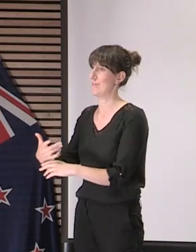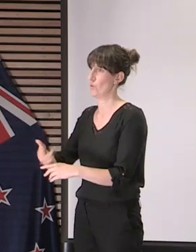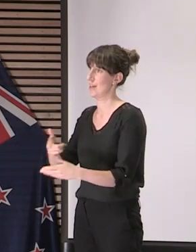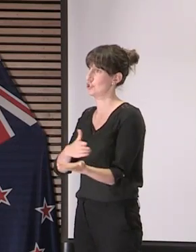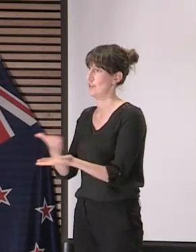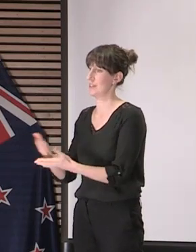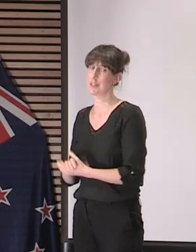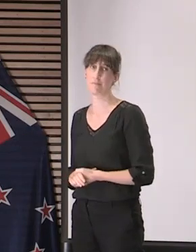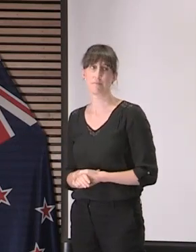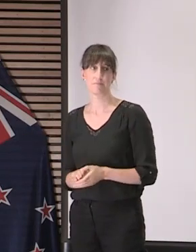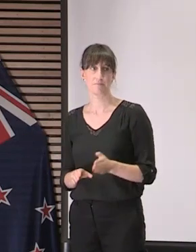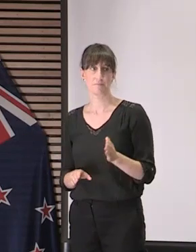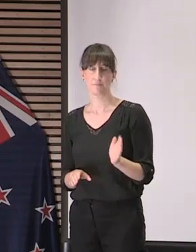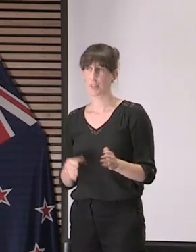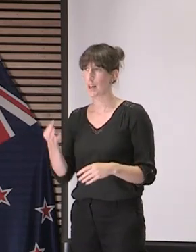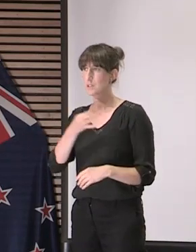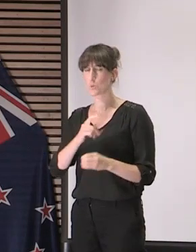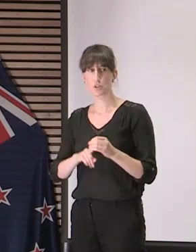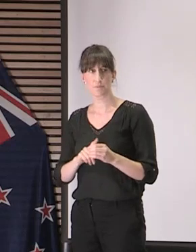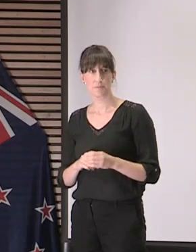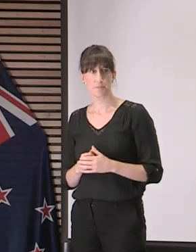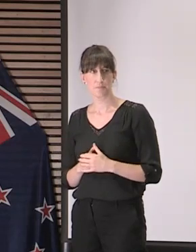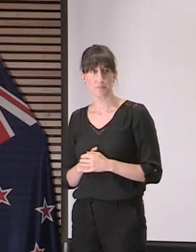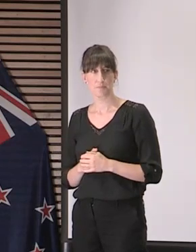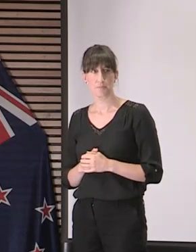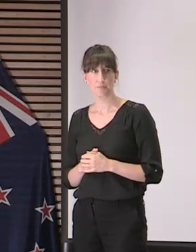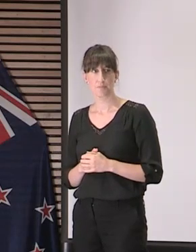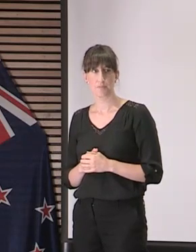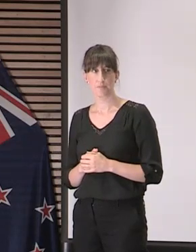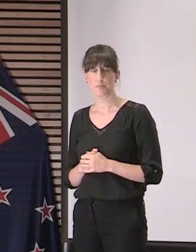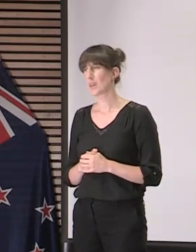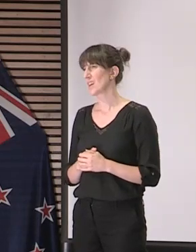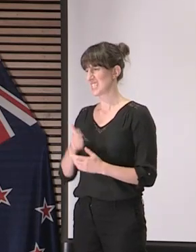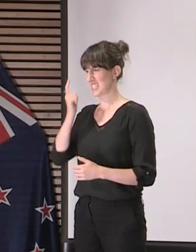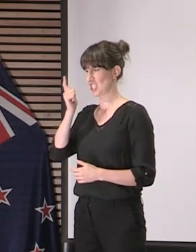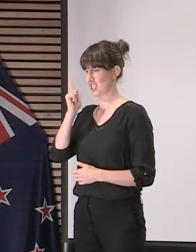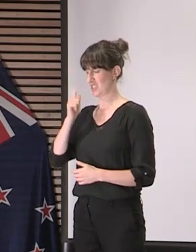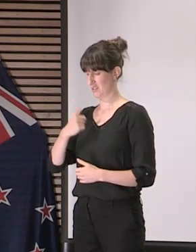certainly can't compel parents to continue to pay those fees. Some parents...